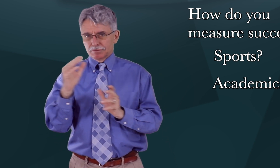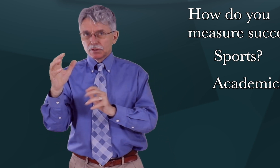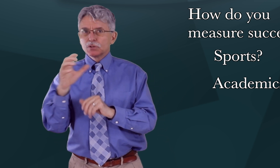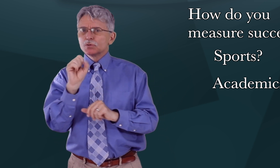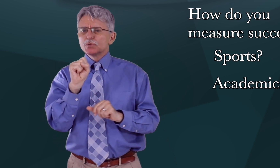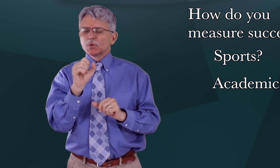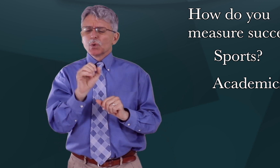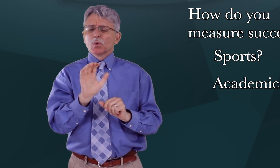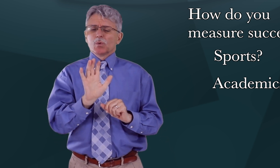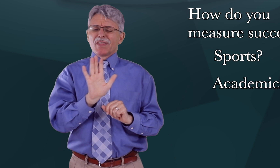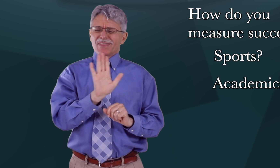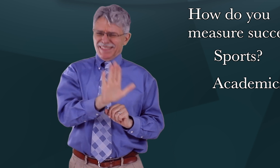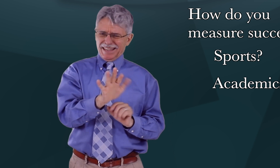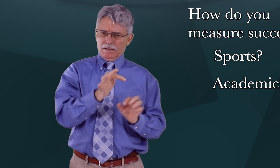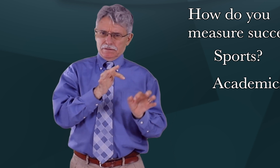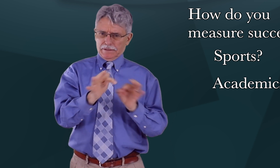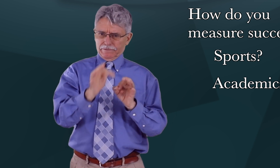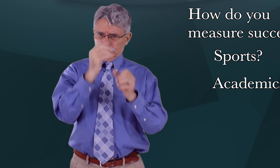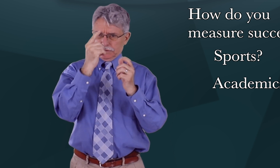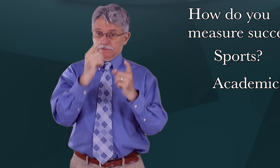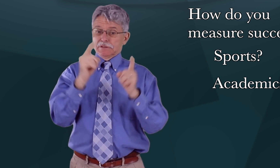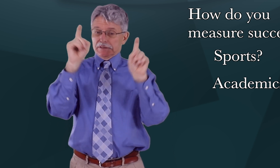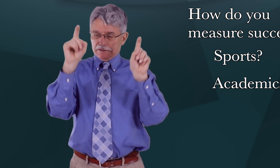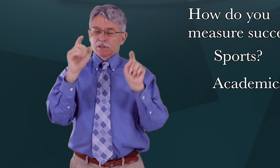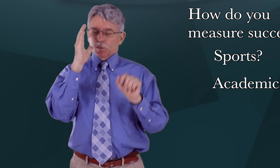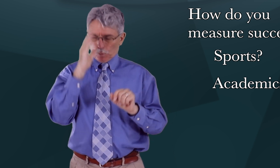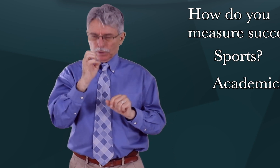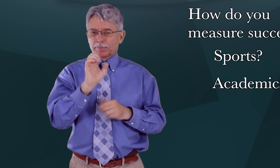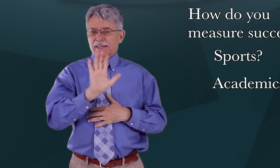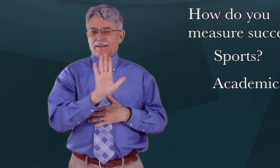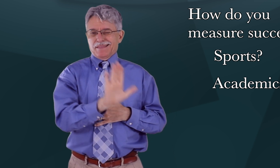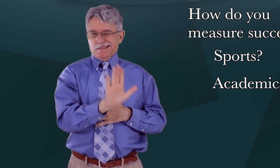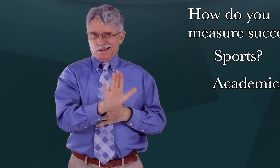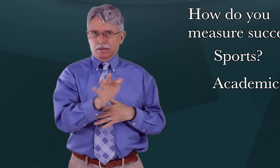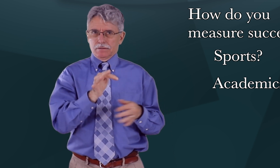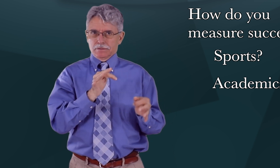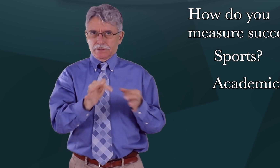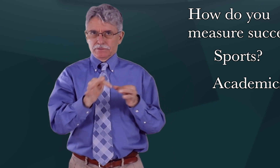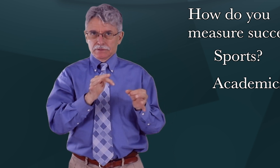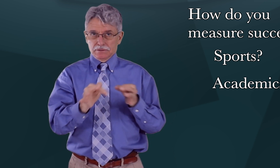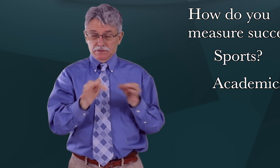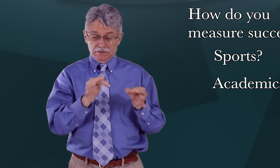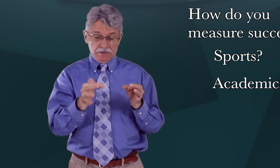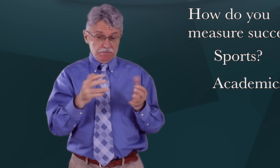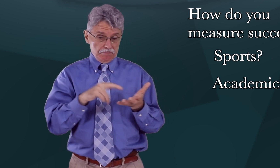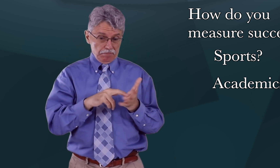So, you know, their definition of success will be their definition.